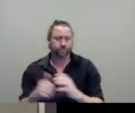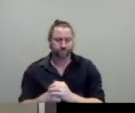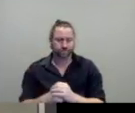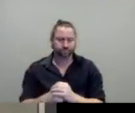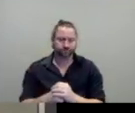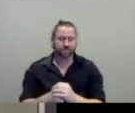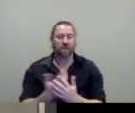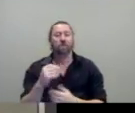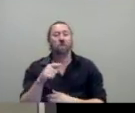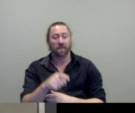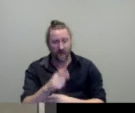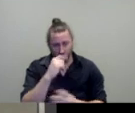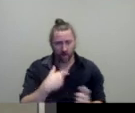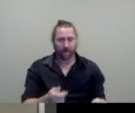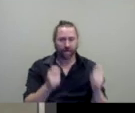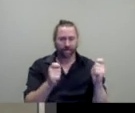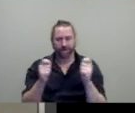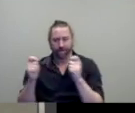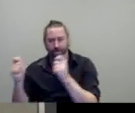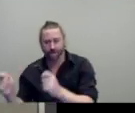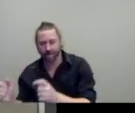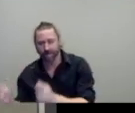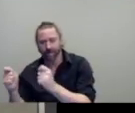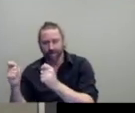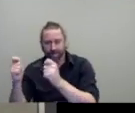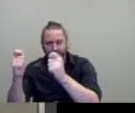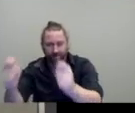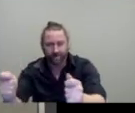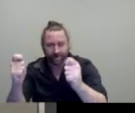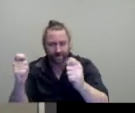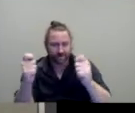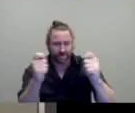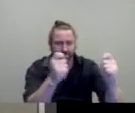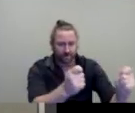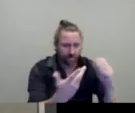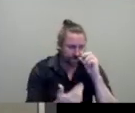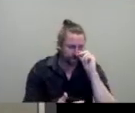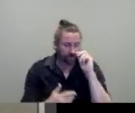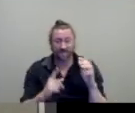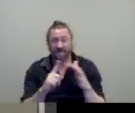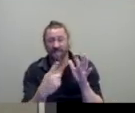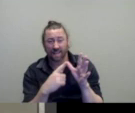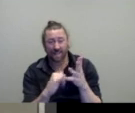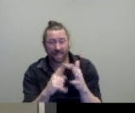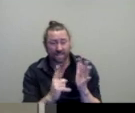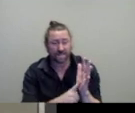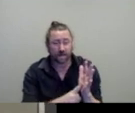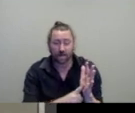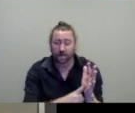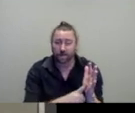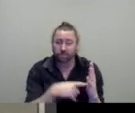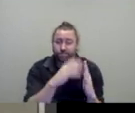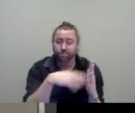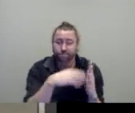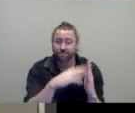physical objects of art so with the invention of easel paintings artworks could move more easily